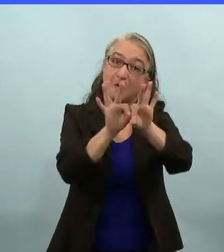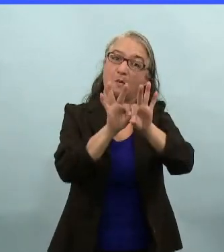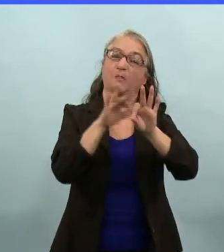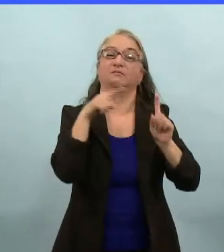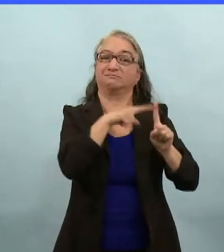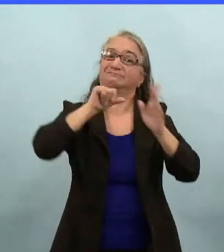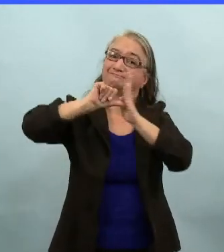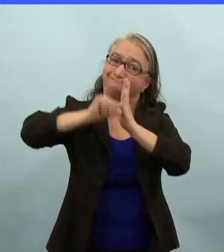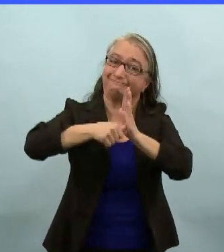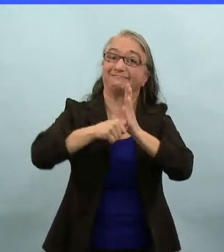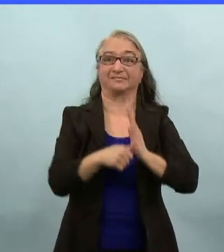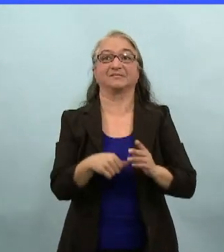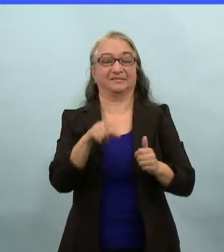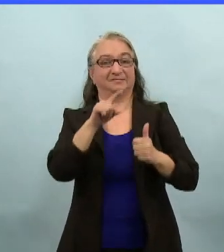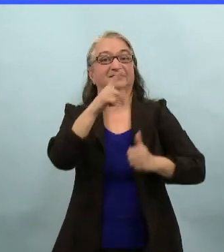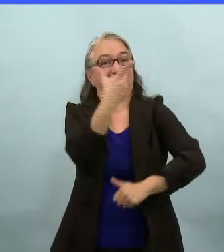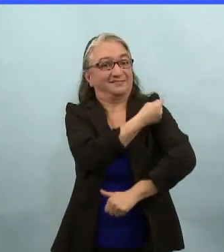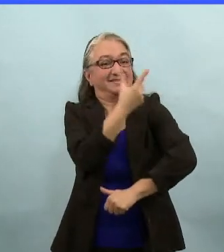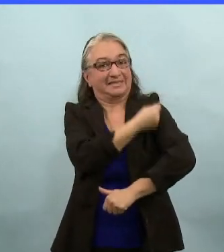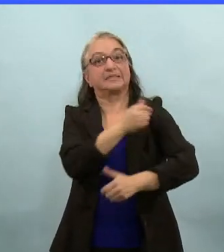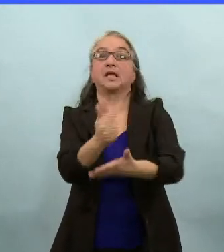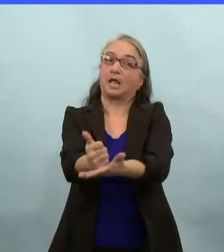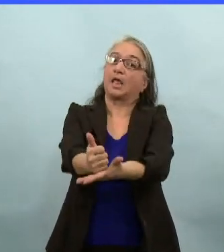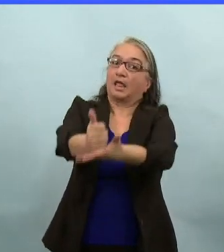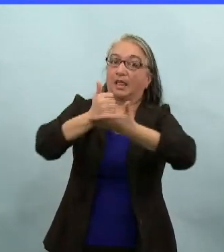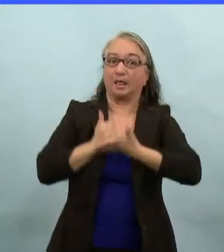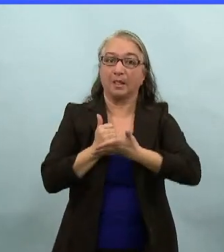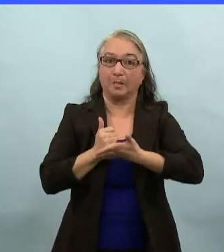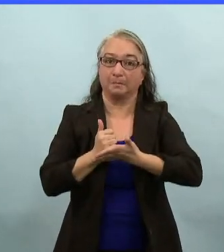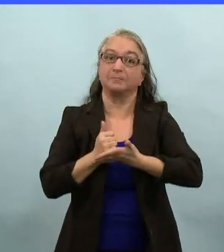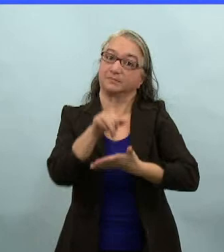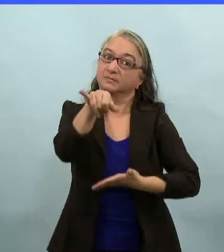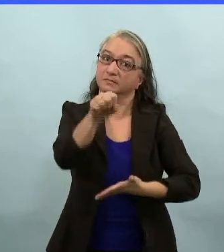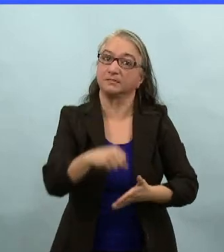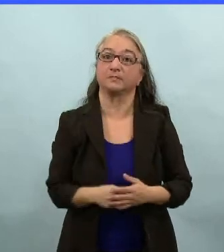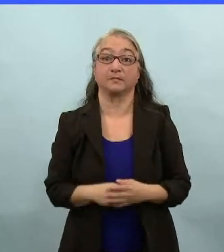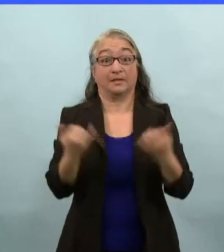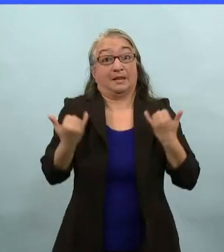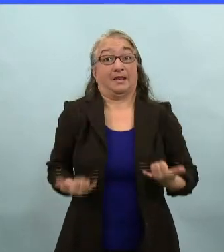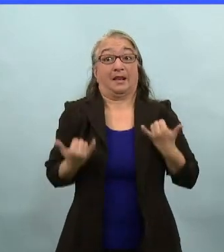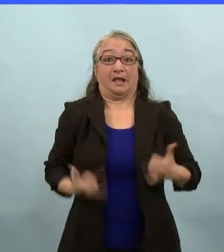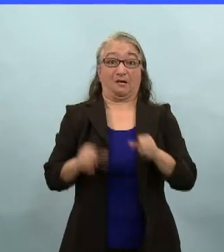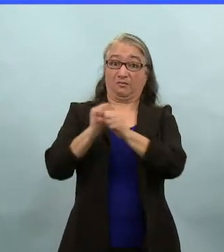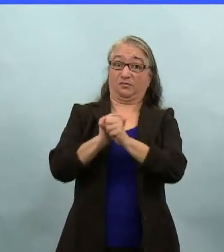and now more than ever with the omicron variant circulating throughout manitoba it's crucial